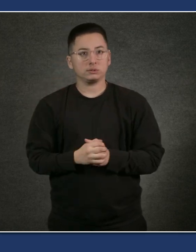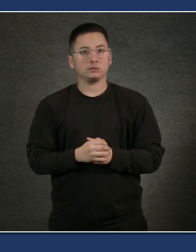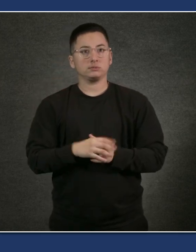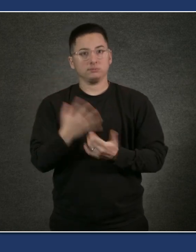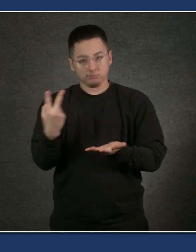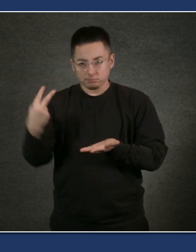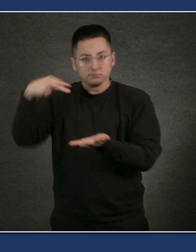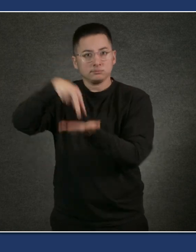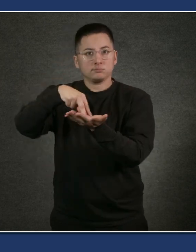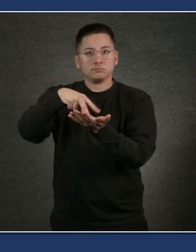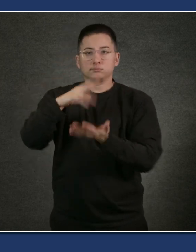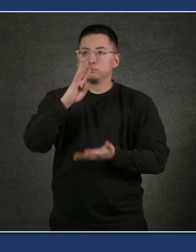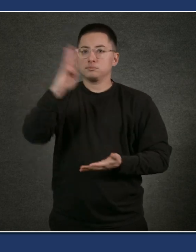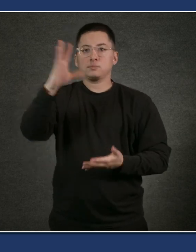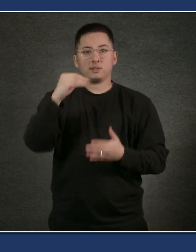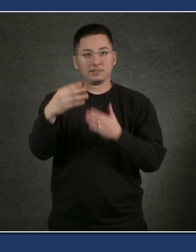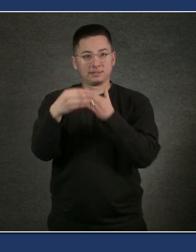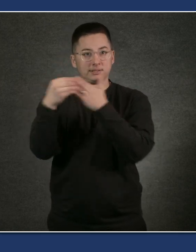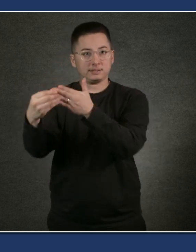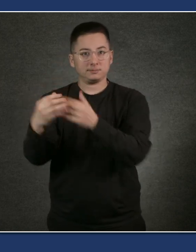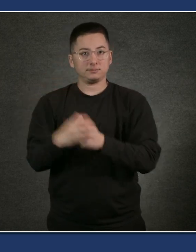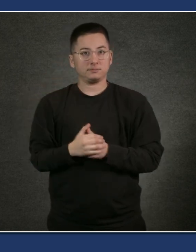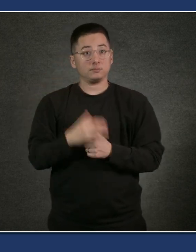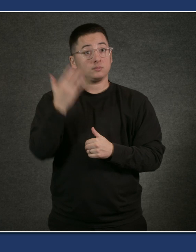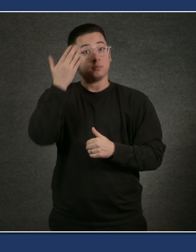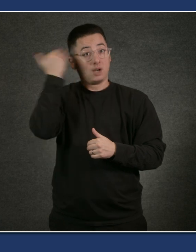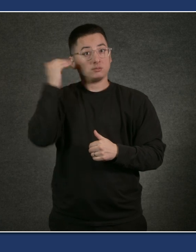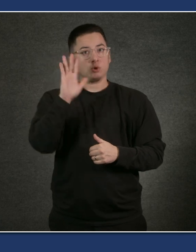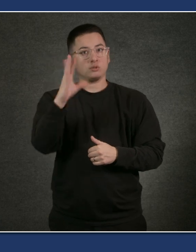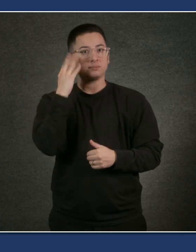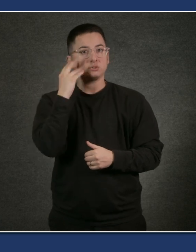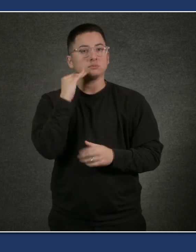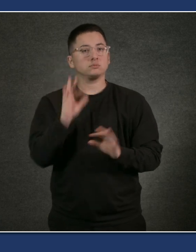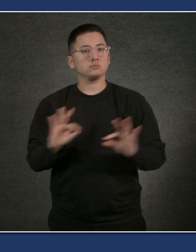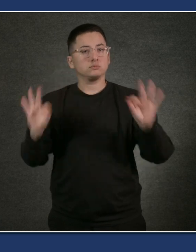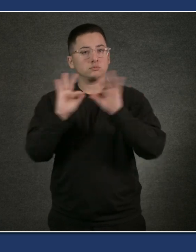is powerful. And when we show up, we don't just advocate for ourselves.